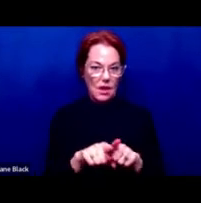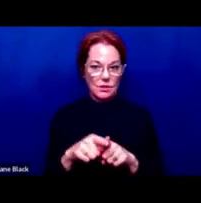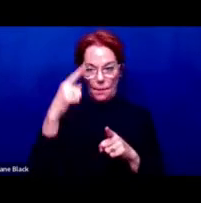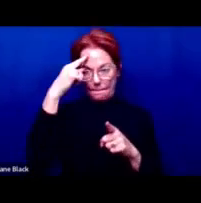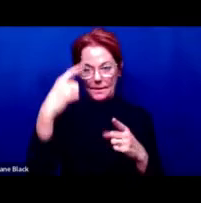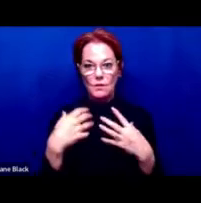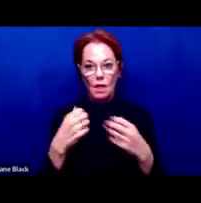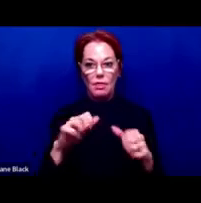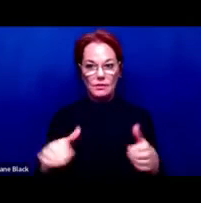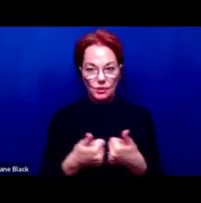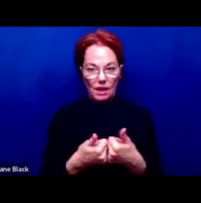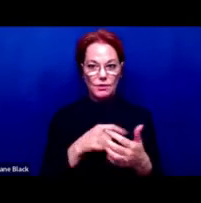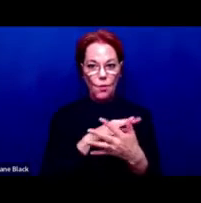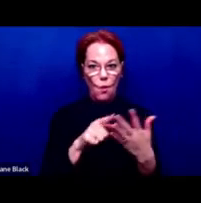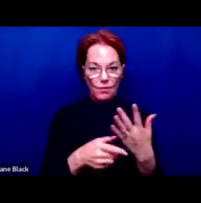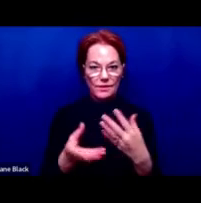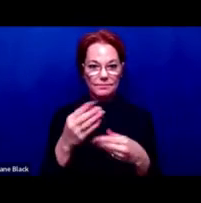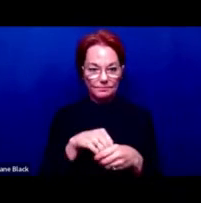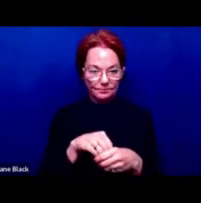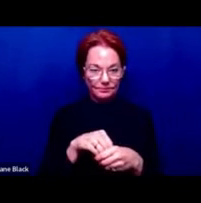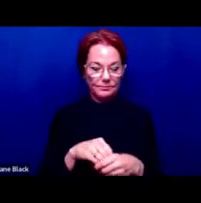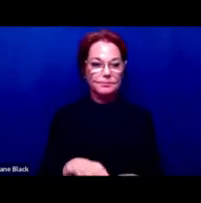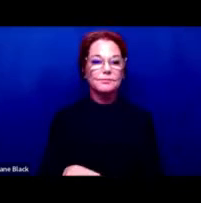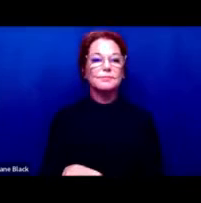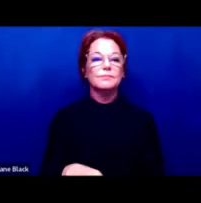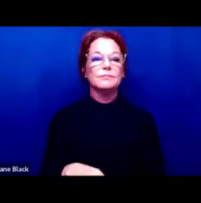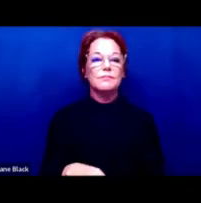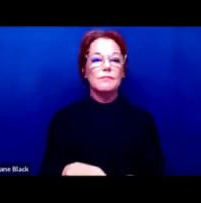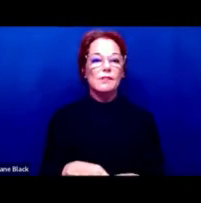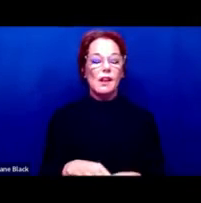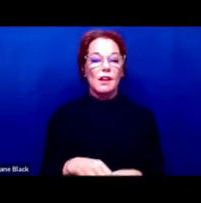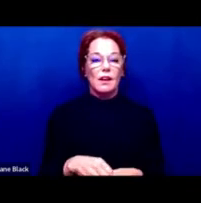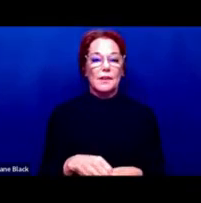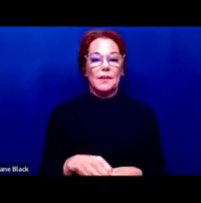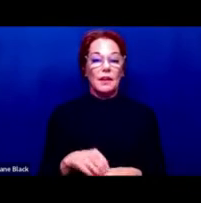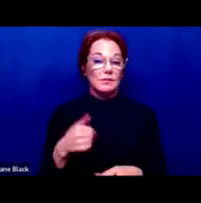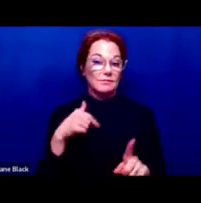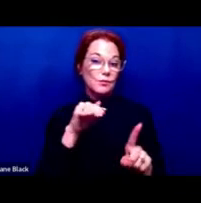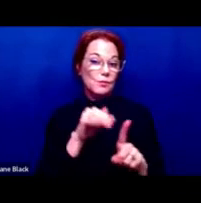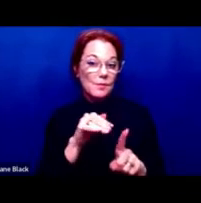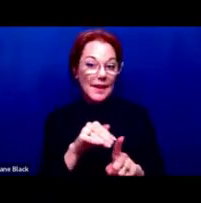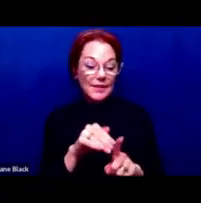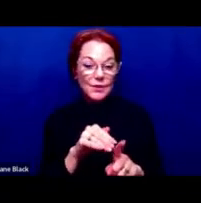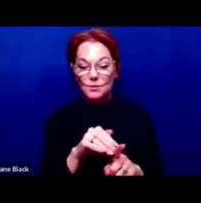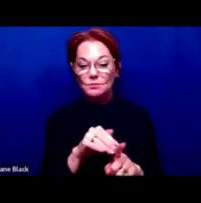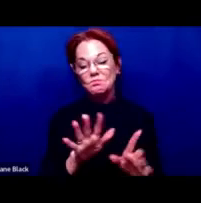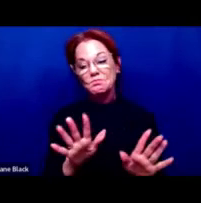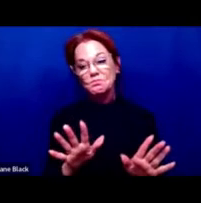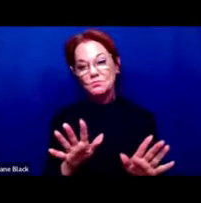health challenges. So just sort of at the outset, as a reminder, we know that anywhere from 60 to